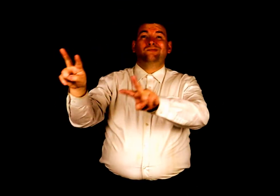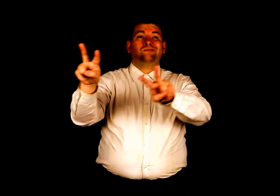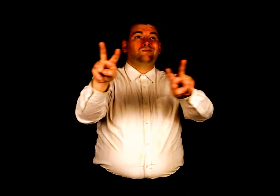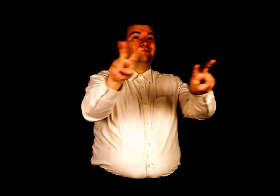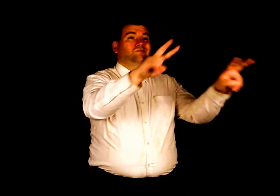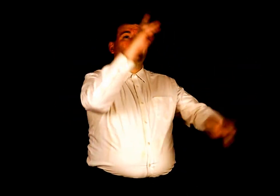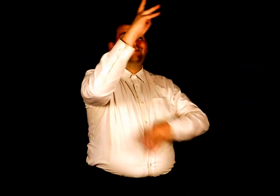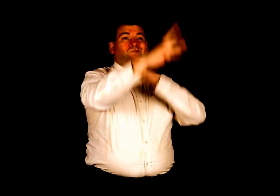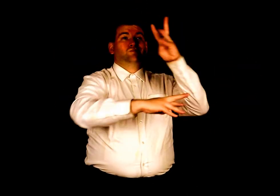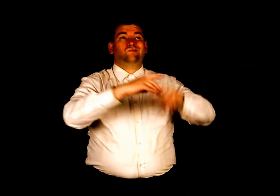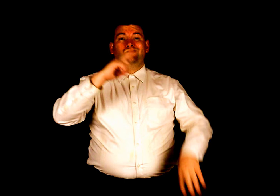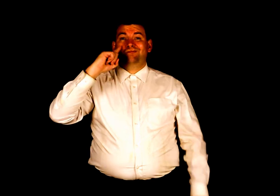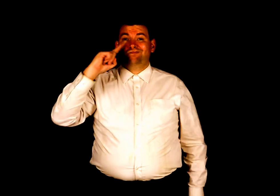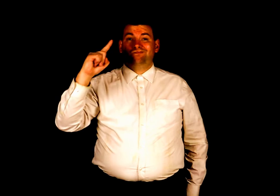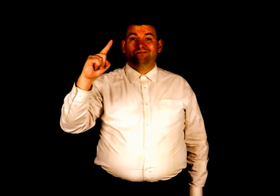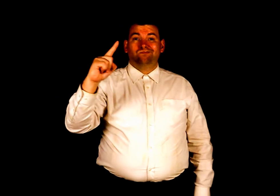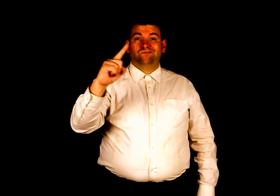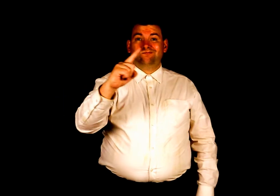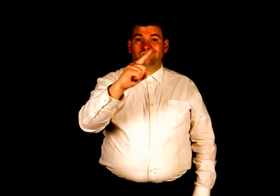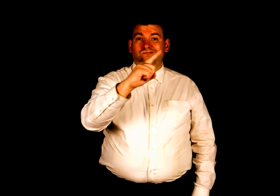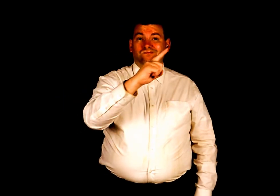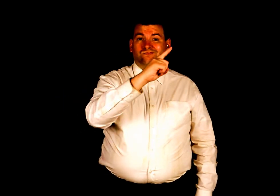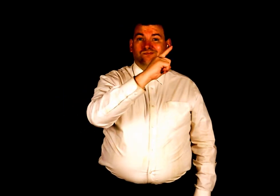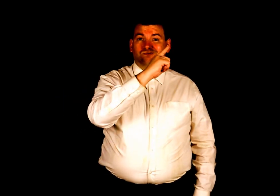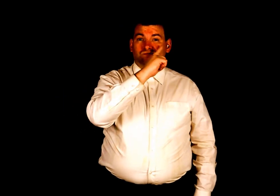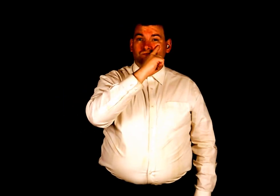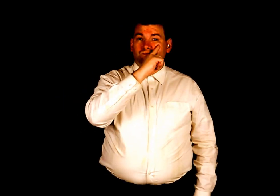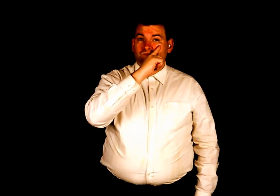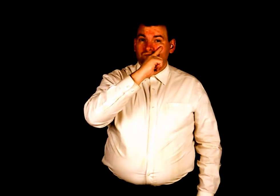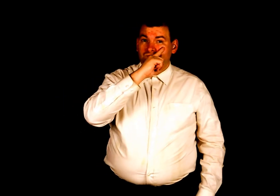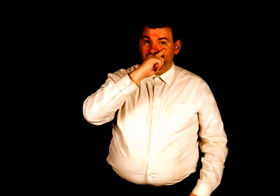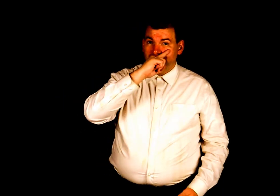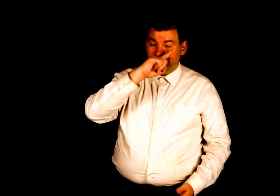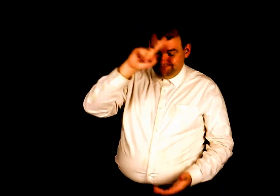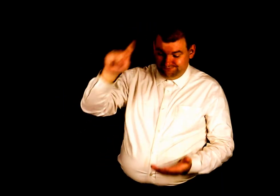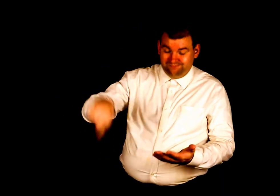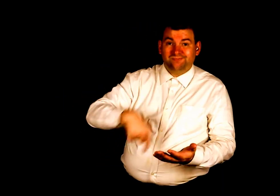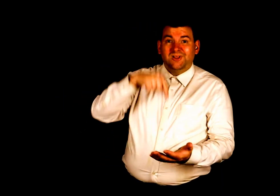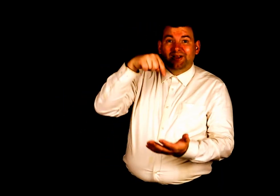To the eyes of the world,